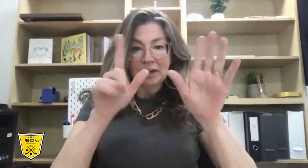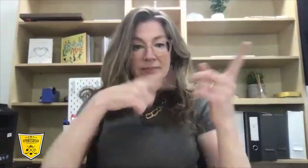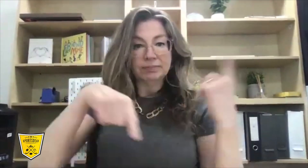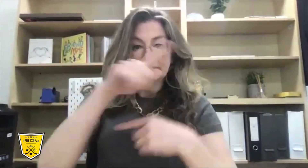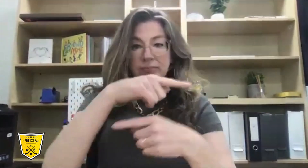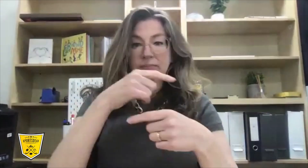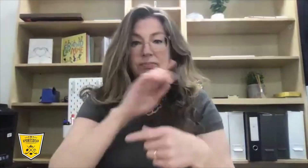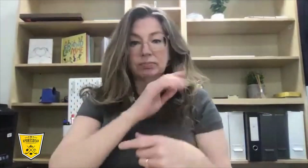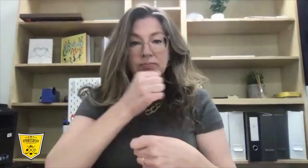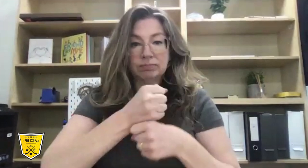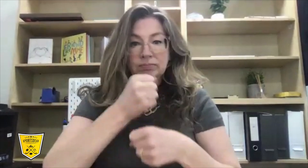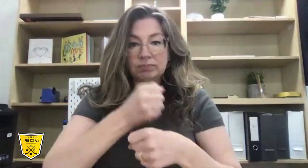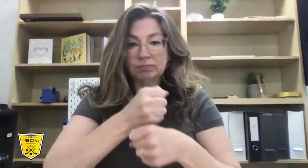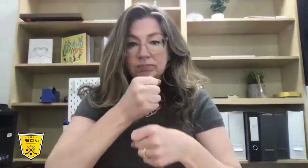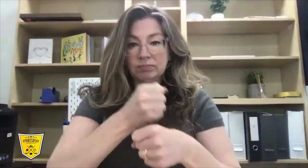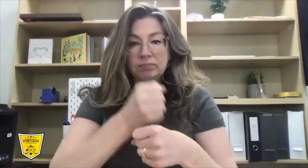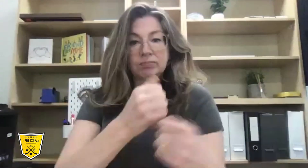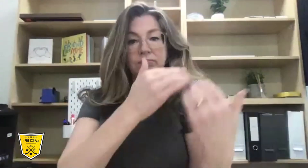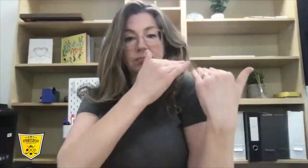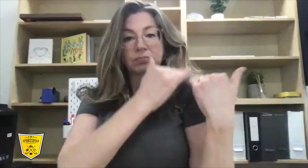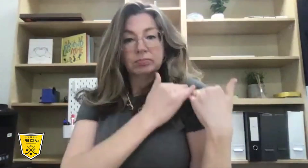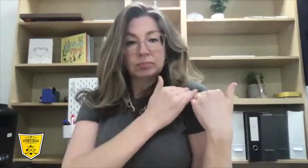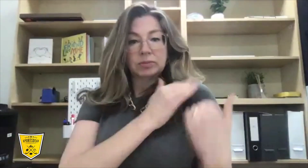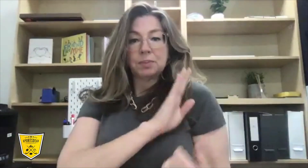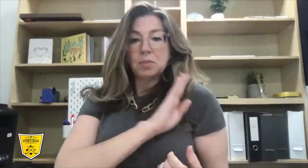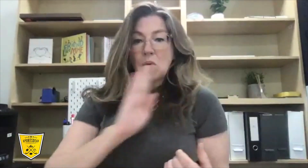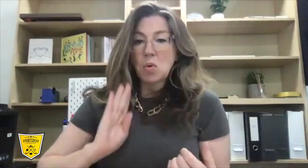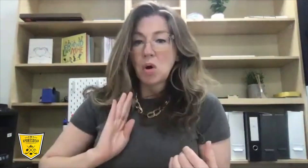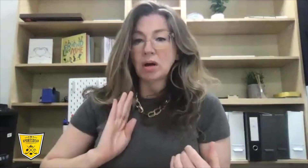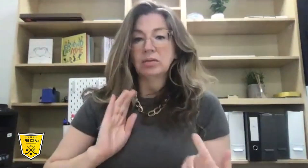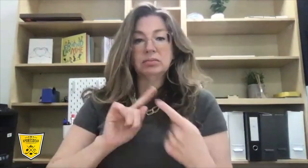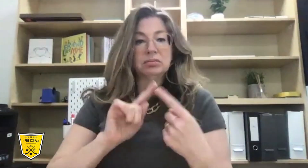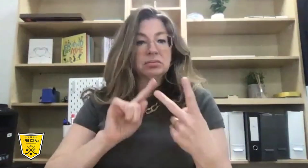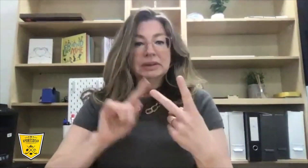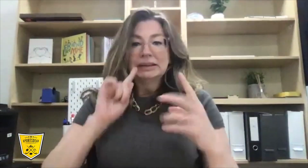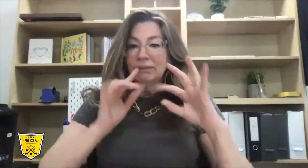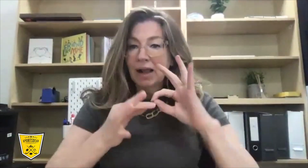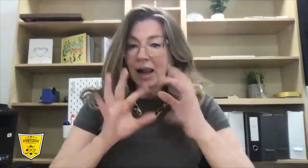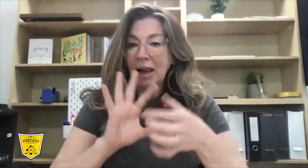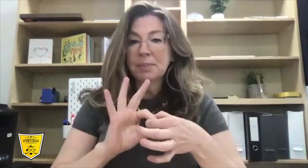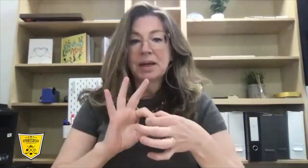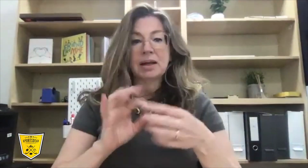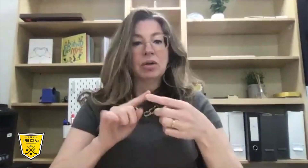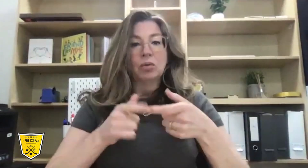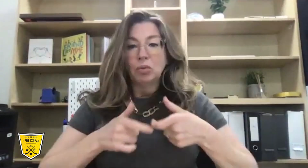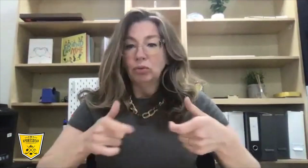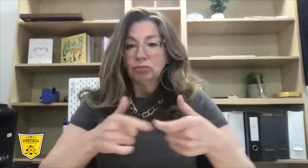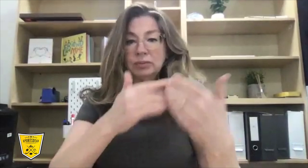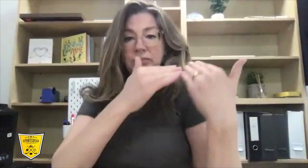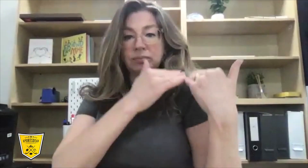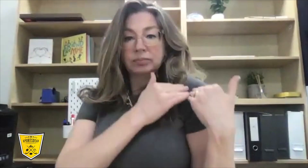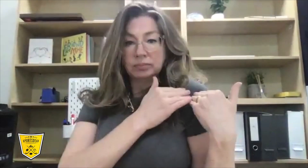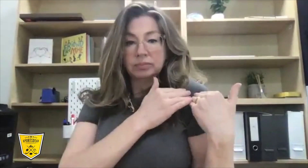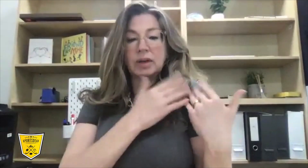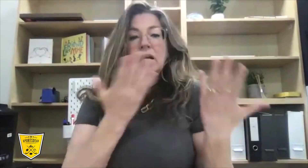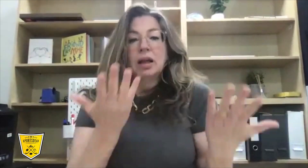Deaflympics and Congress responsibilities.